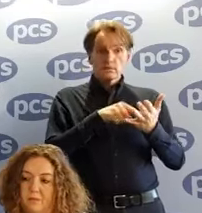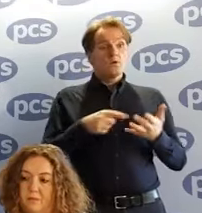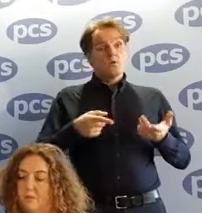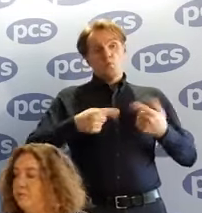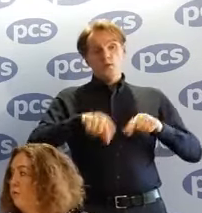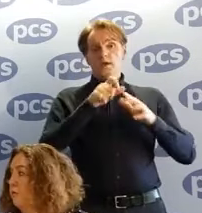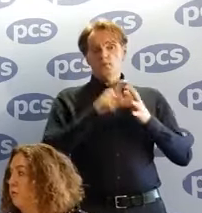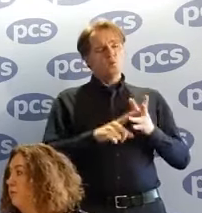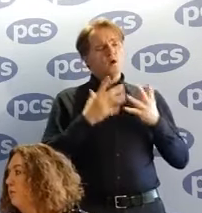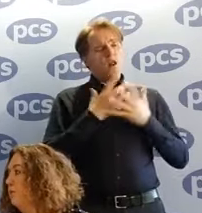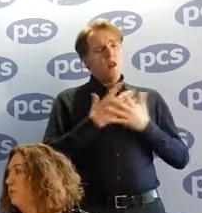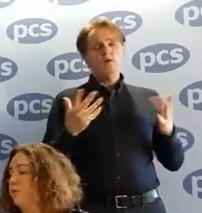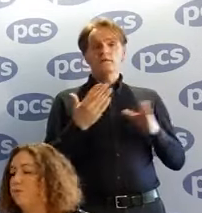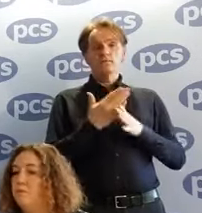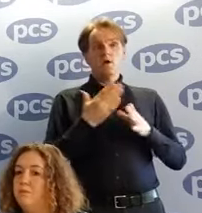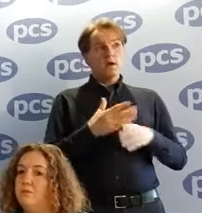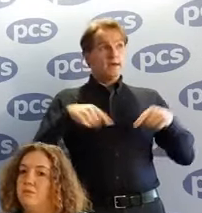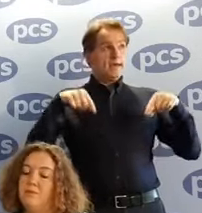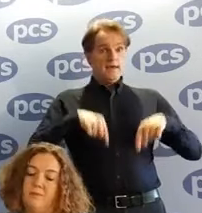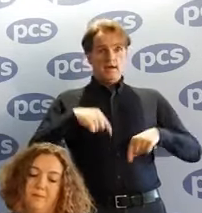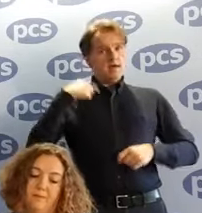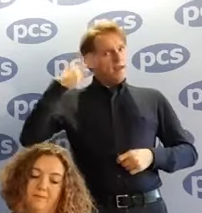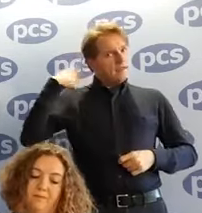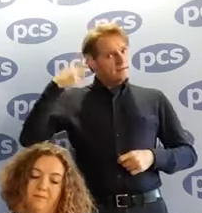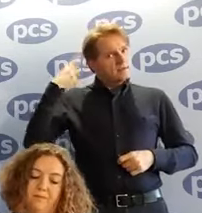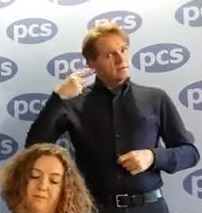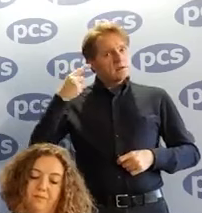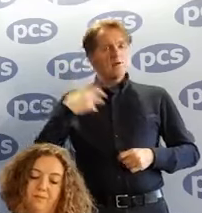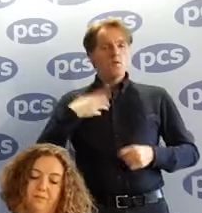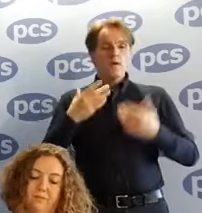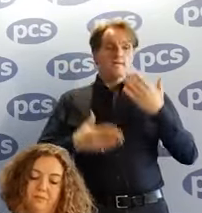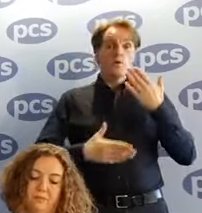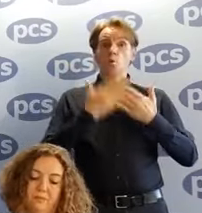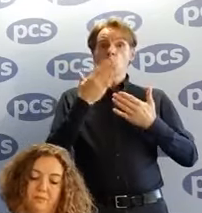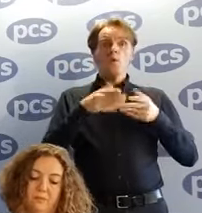of work behind the scenes here. We've got new forms of communication we've got new